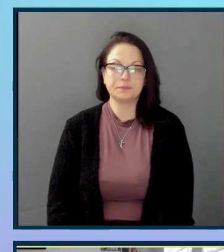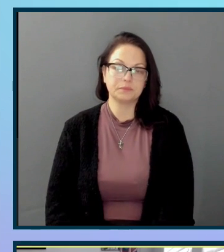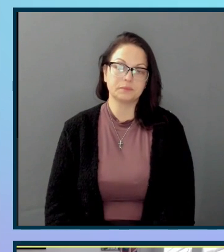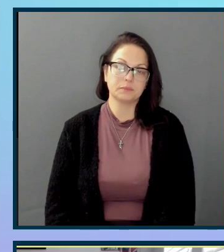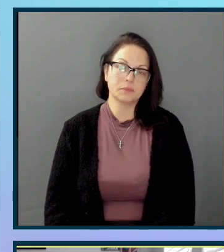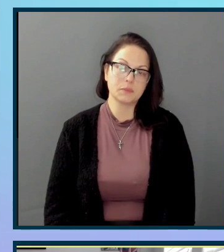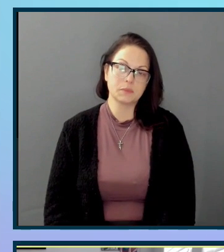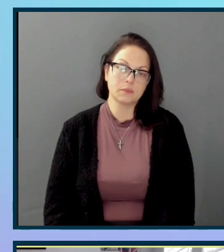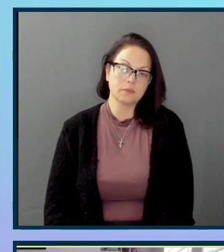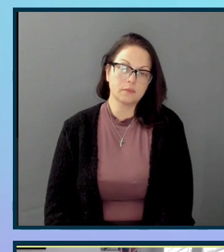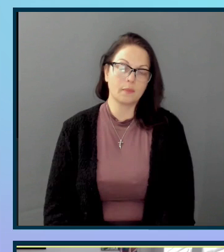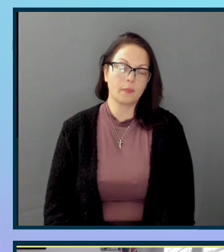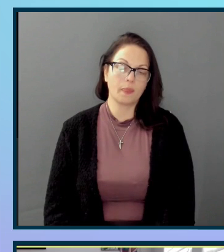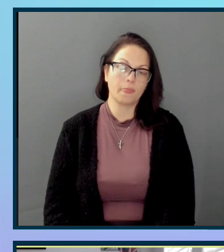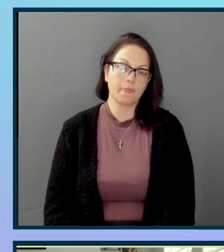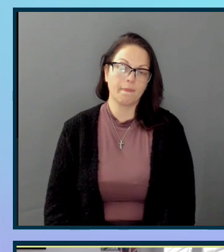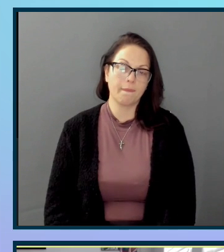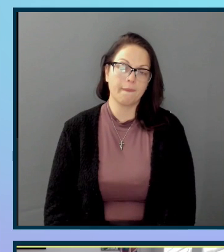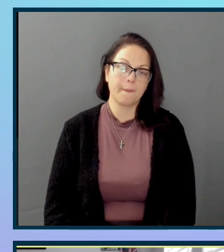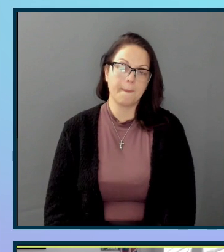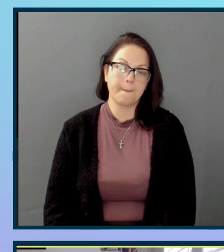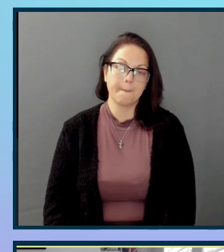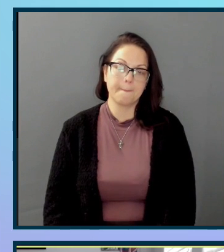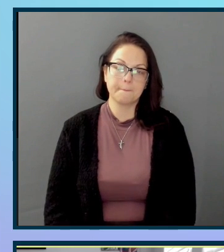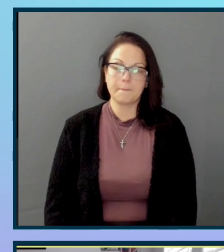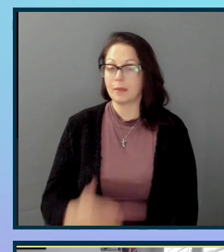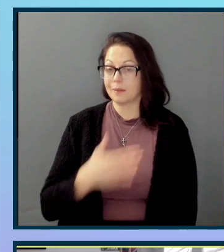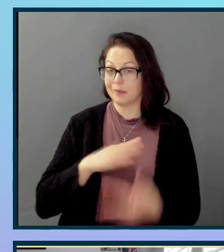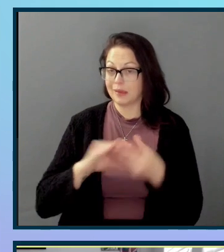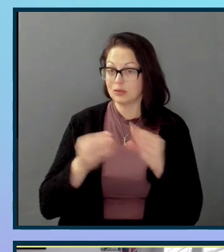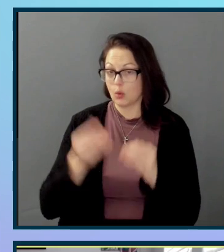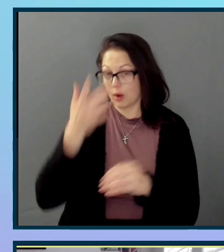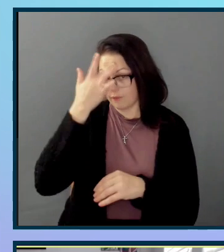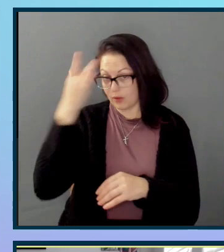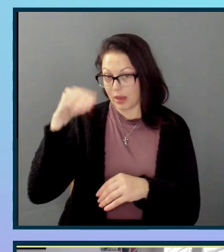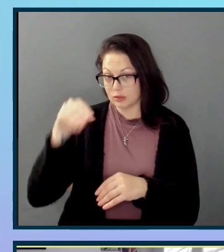I have my own story where I forgot to pay utility bill, because I thought I had paid it,